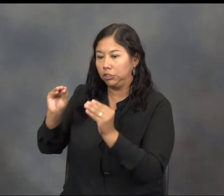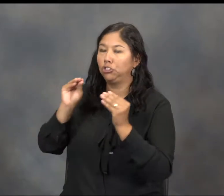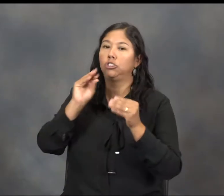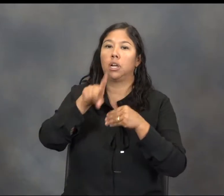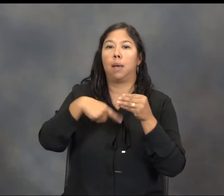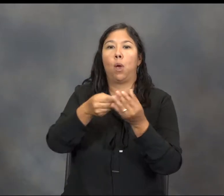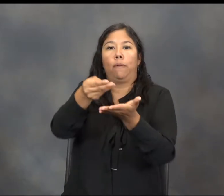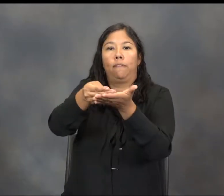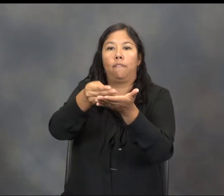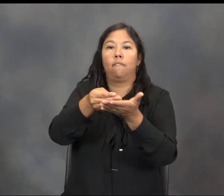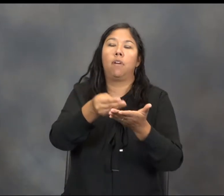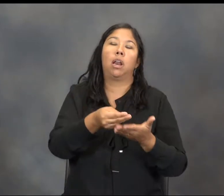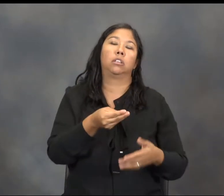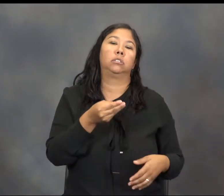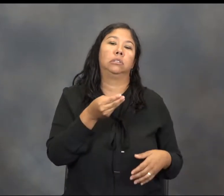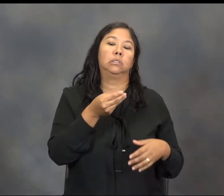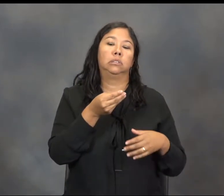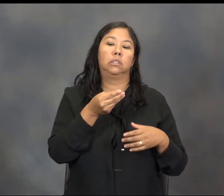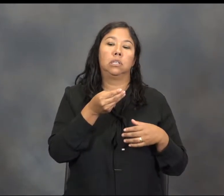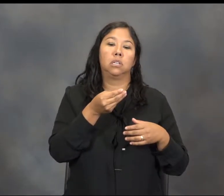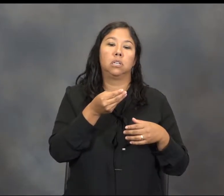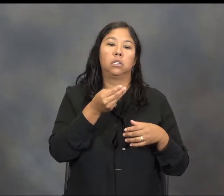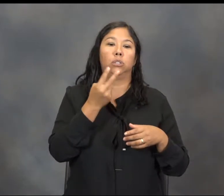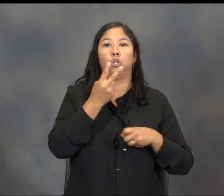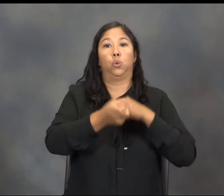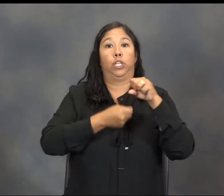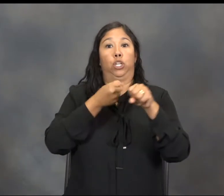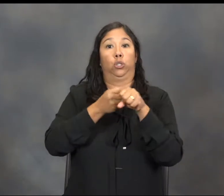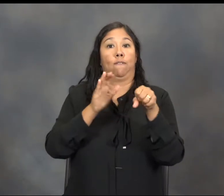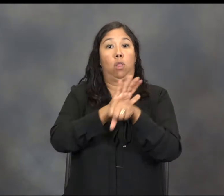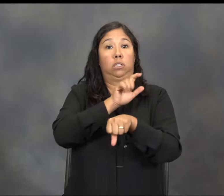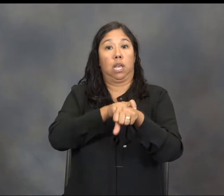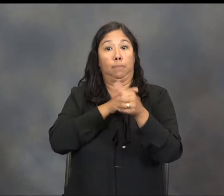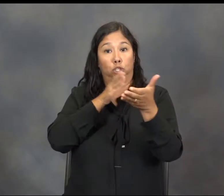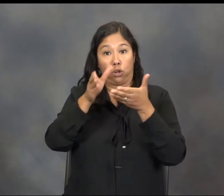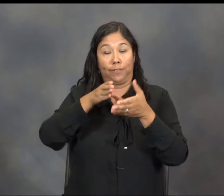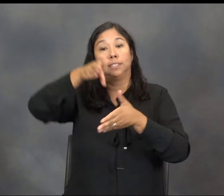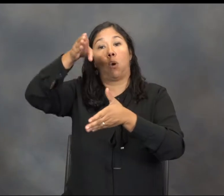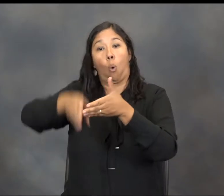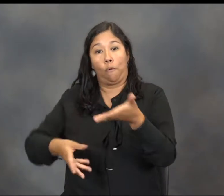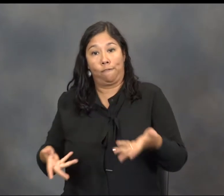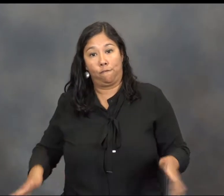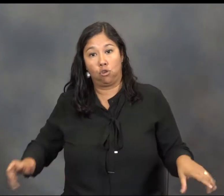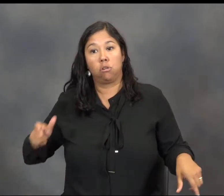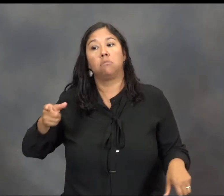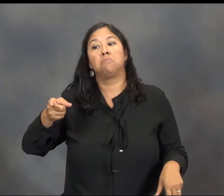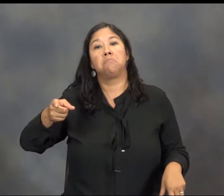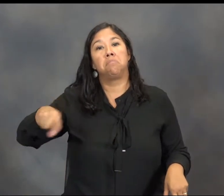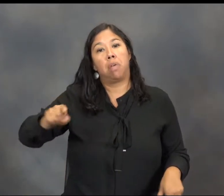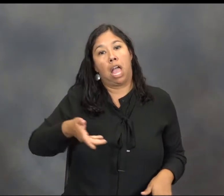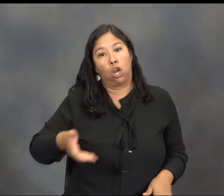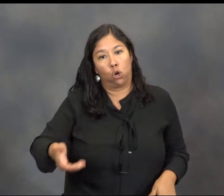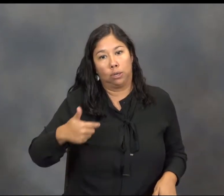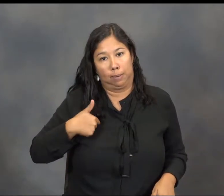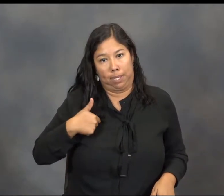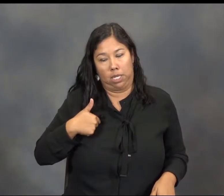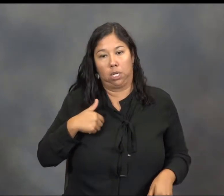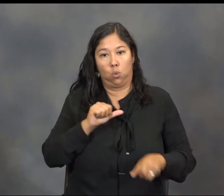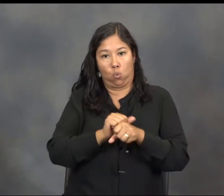and after my two years of full-time service ended, I was hired here to coordinate the tax site